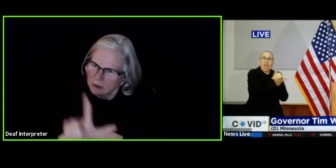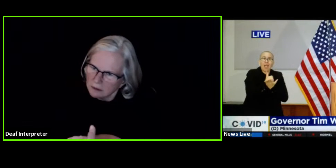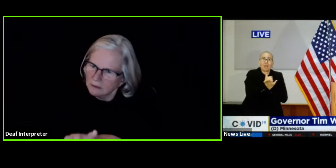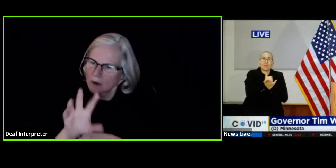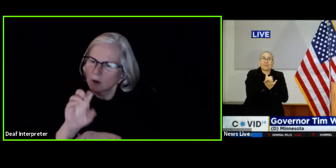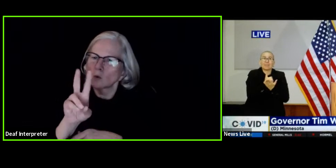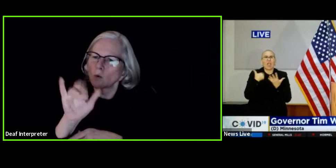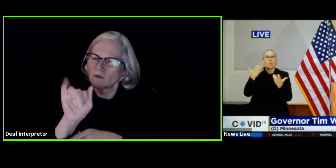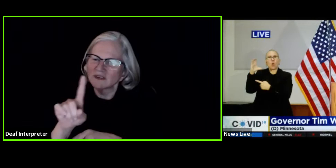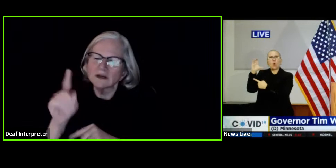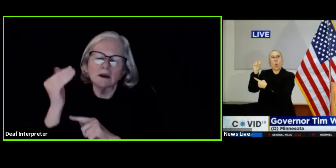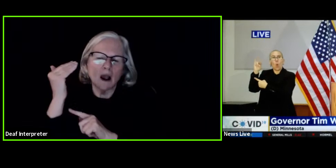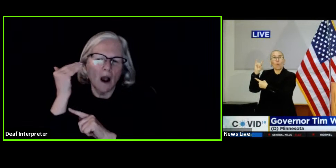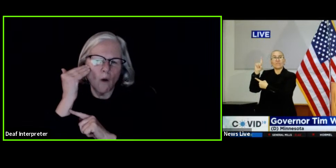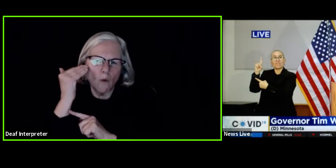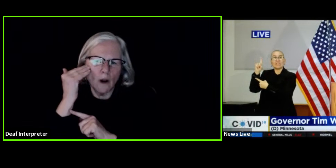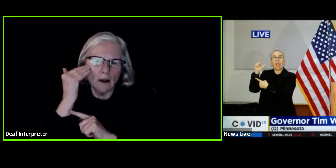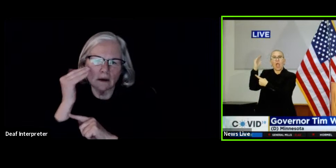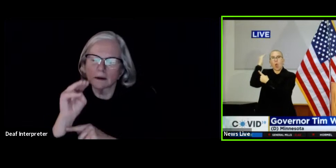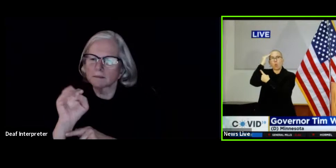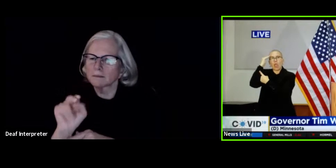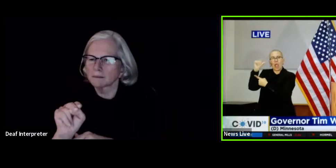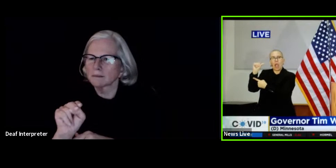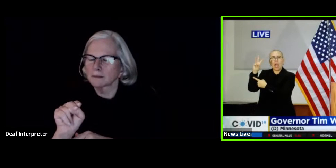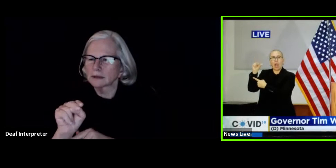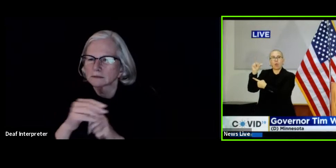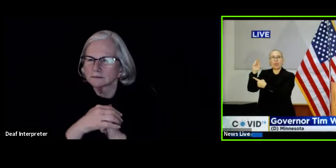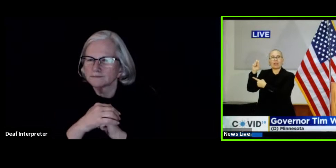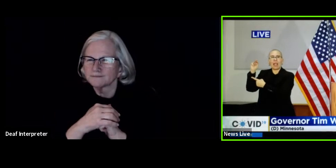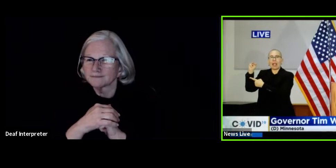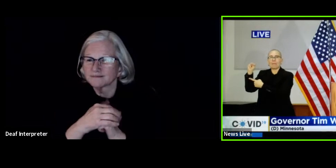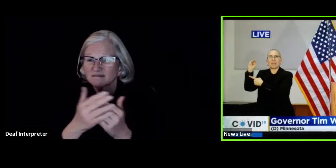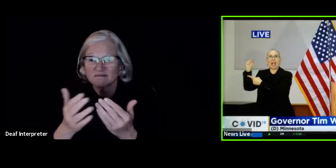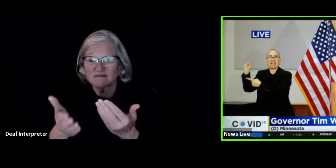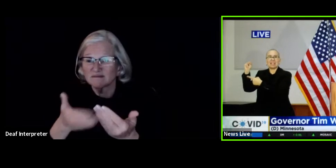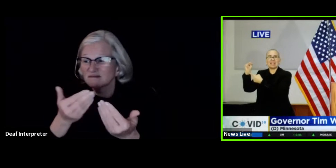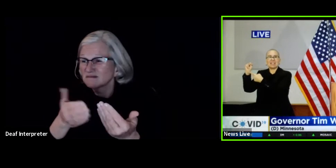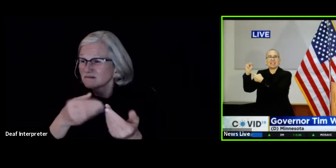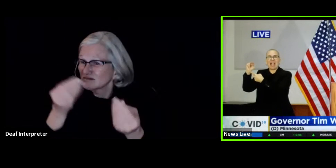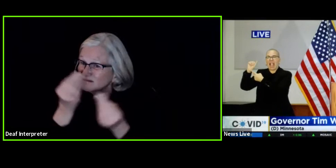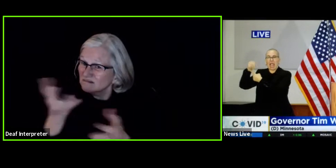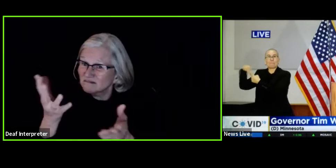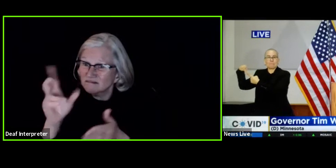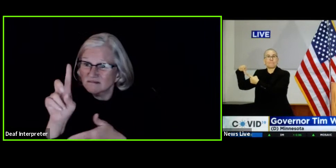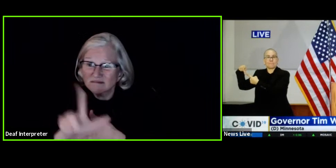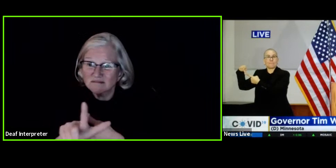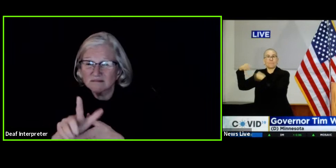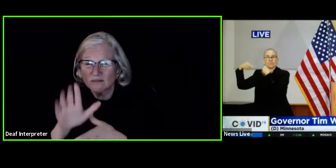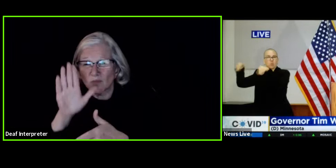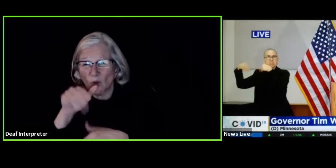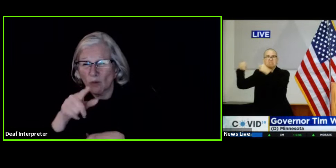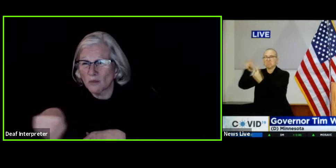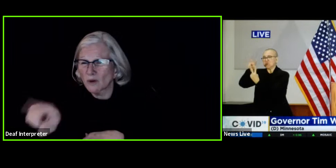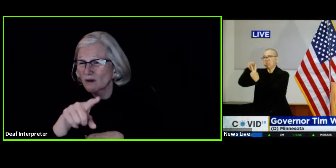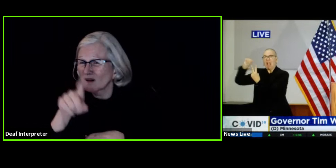GO IN, SET IT UP, IT'S LITERALLY 30 SECONDS, YOU'RE DONE AND MY HOPE IS YOU NEVER HAVE TO USE IT AND YOU NEVER GET A NOTIFICATION, BUT IF YOU DO, YOU DO THE